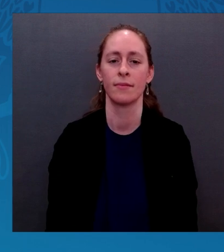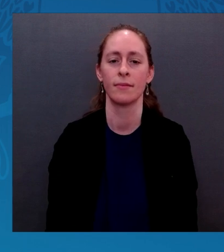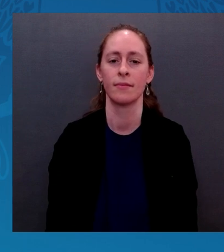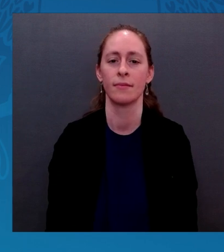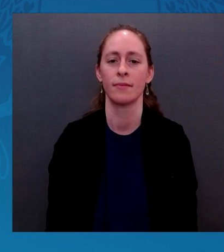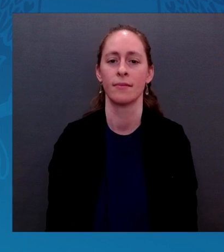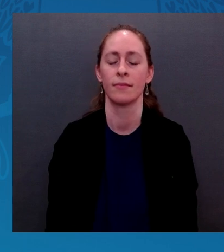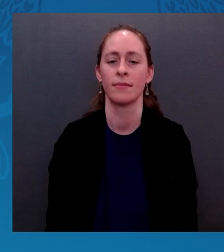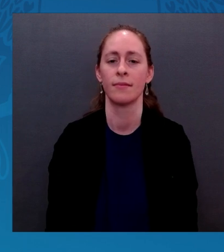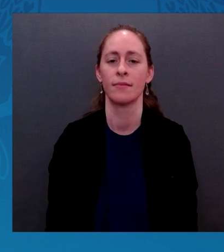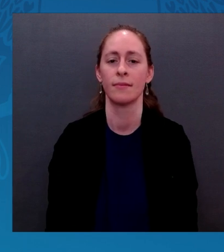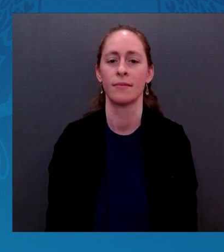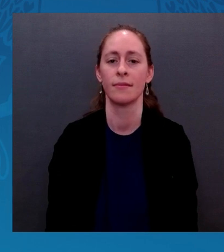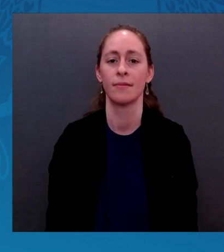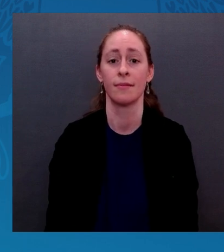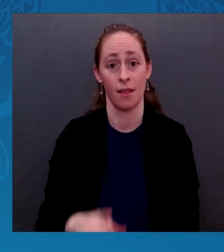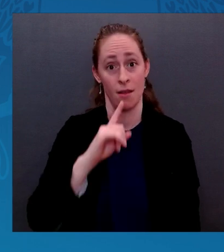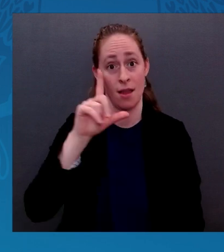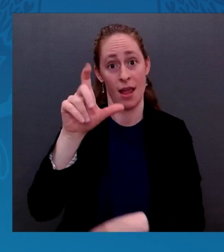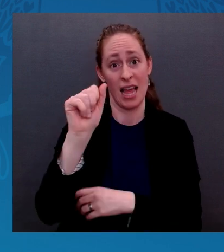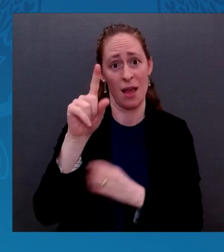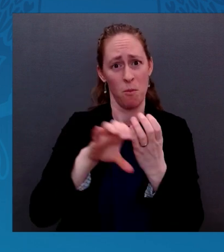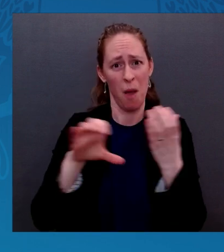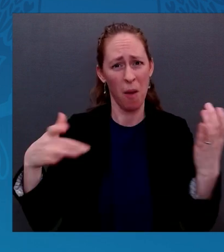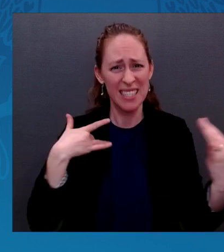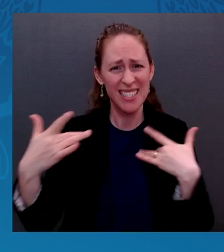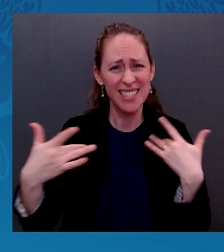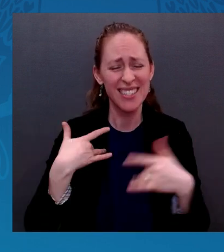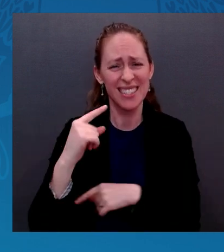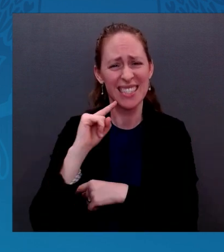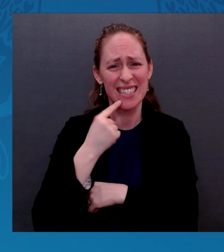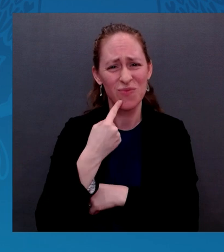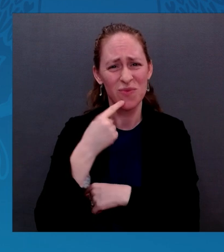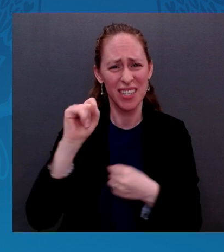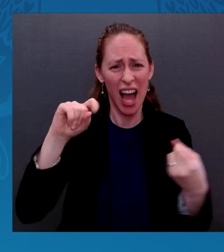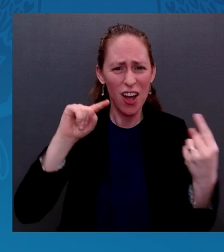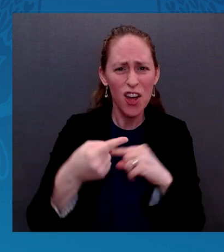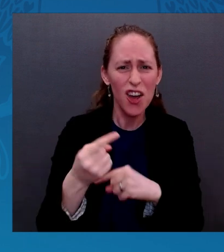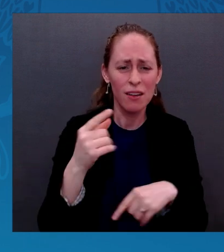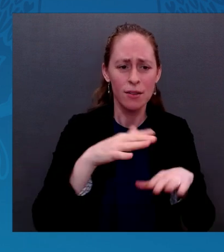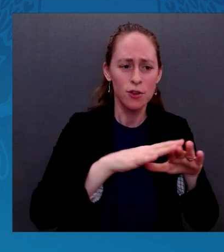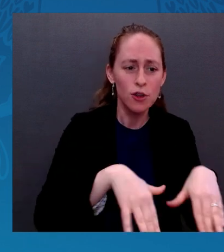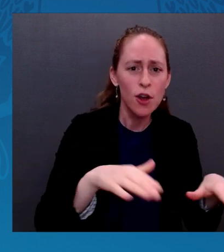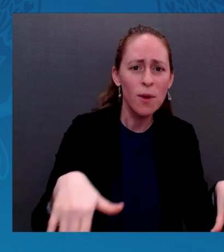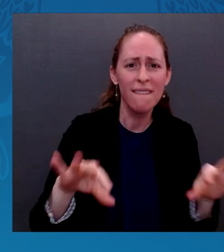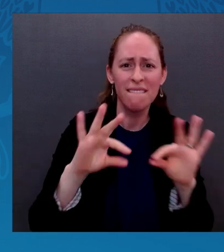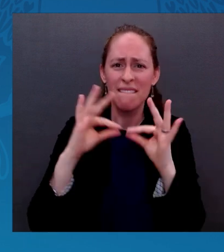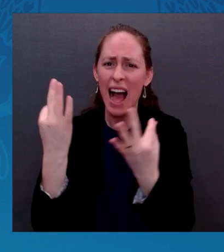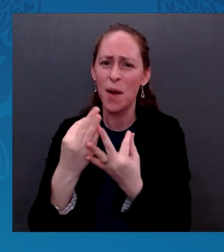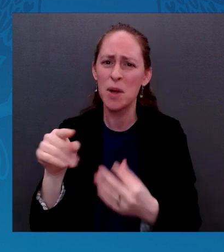We came here because these are community leaders who are also role models for the nation